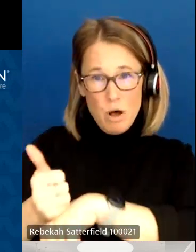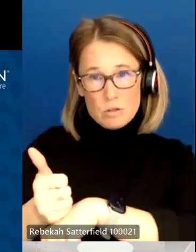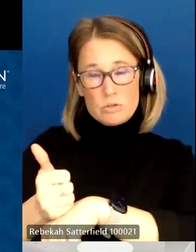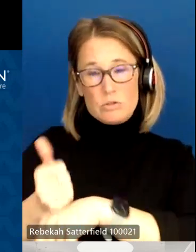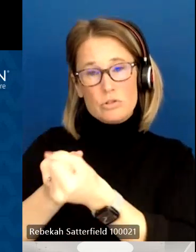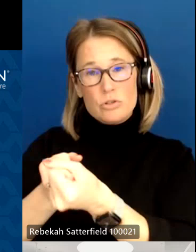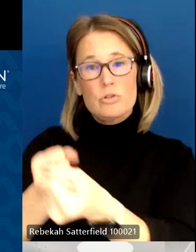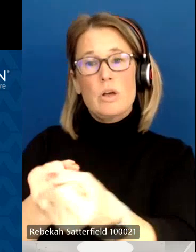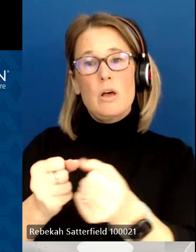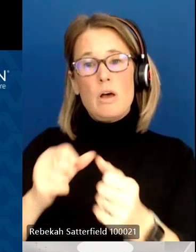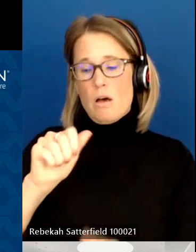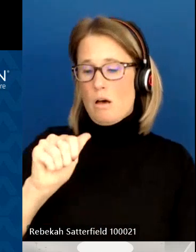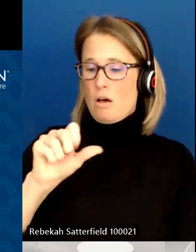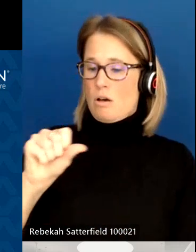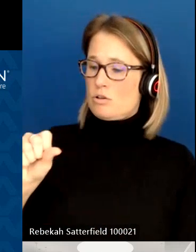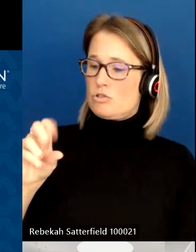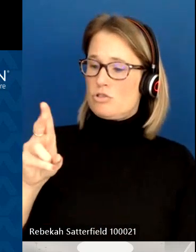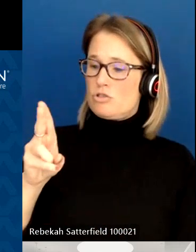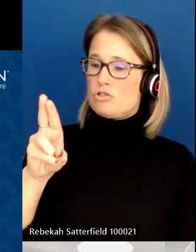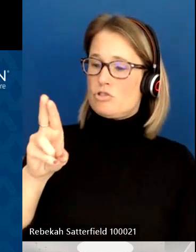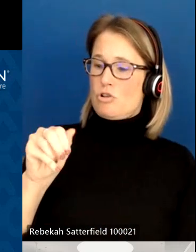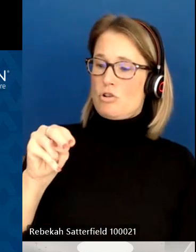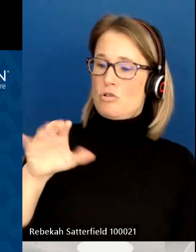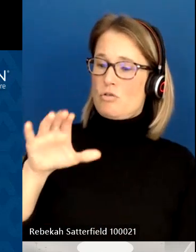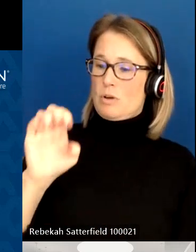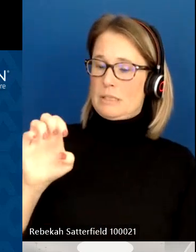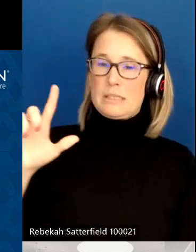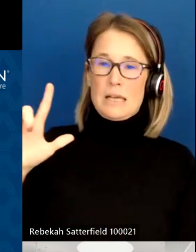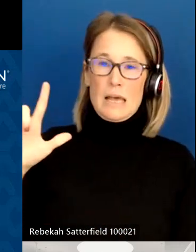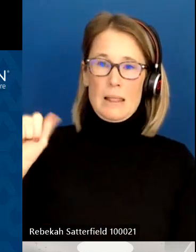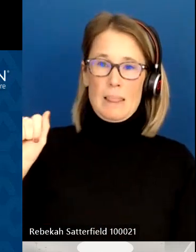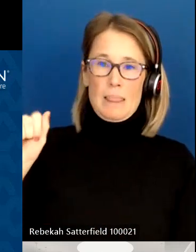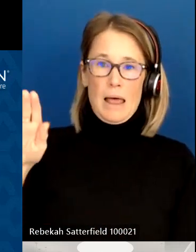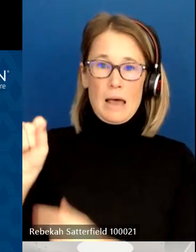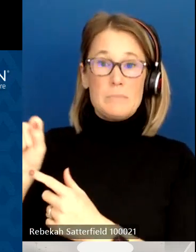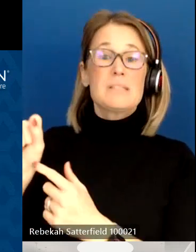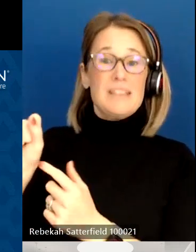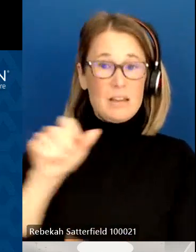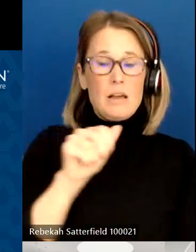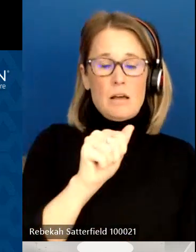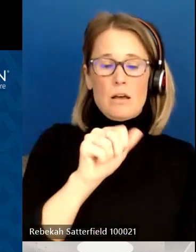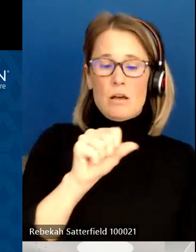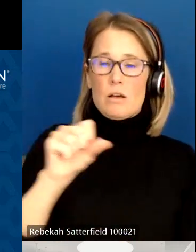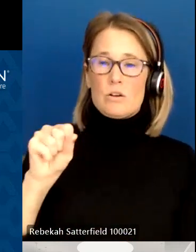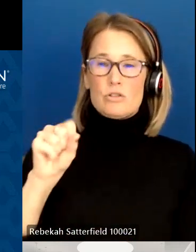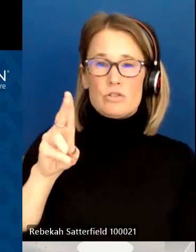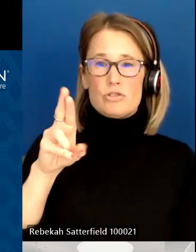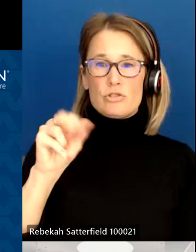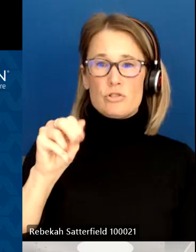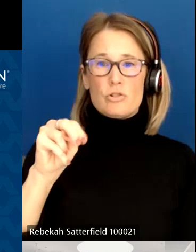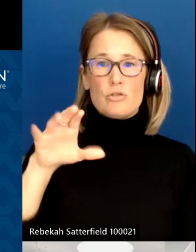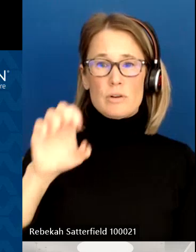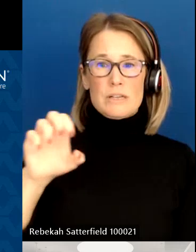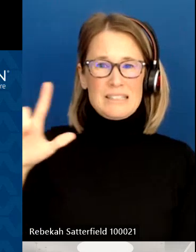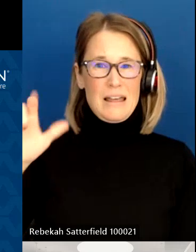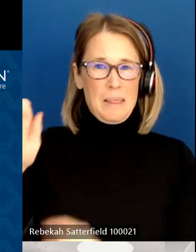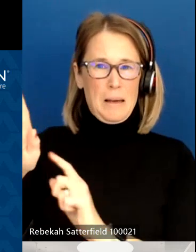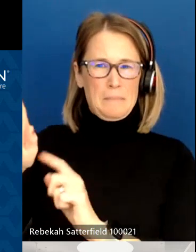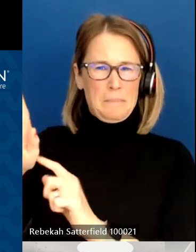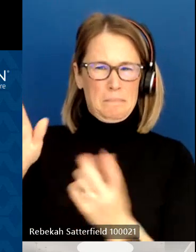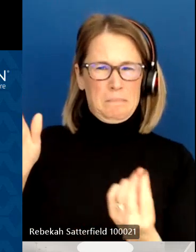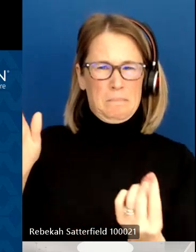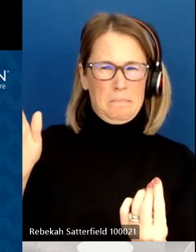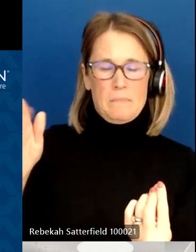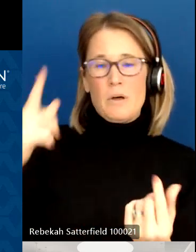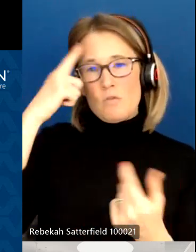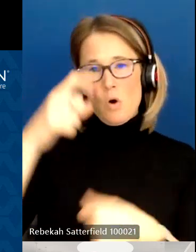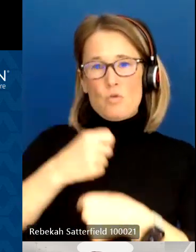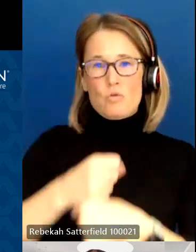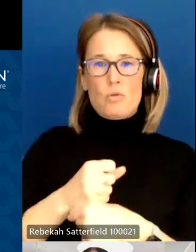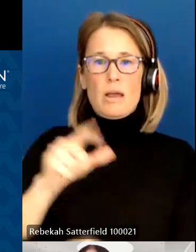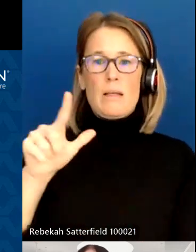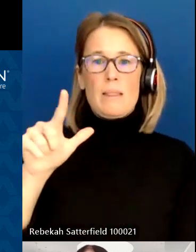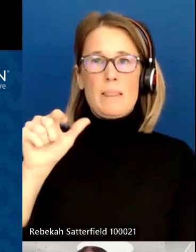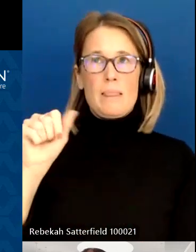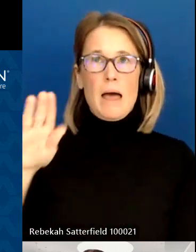use of Health Ai and these Assurance Labs were an an attempt to create Laboratories uh groups that